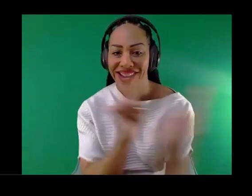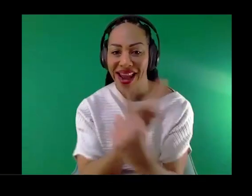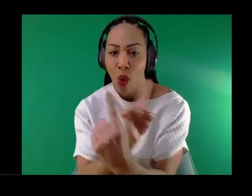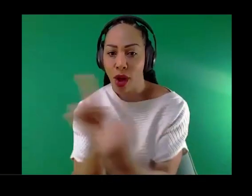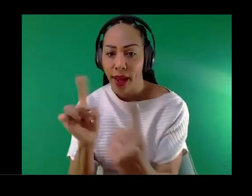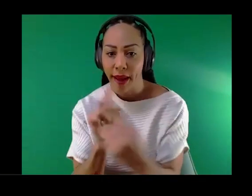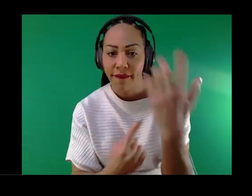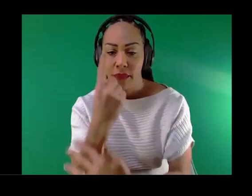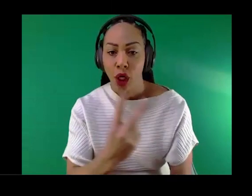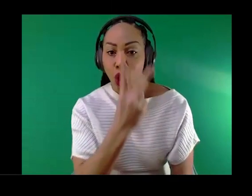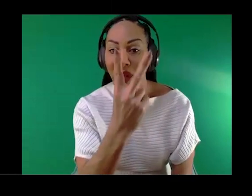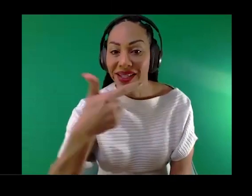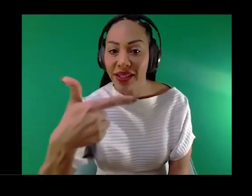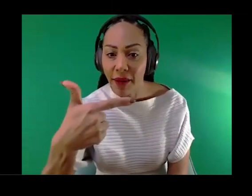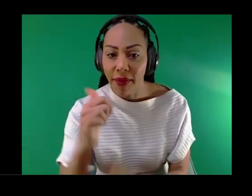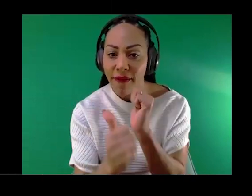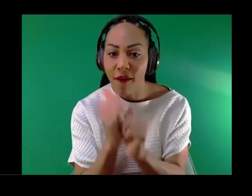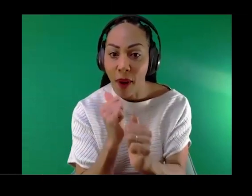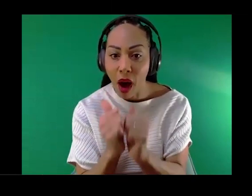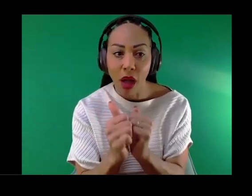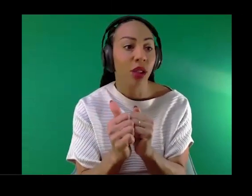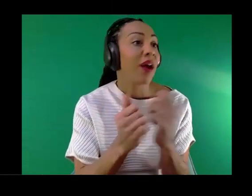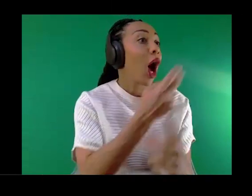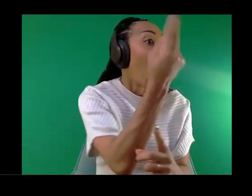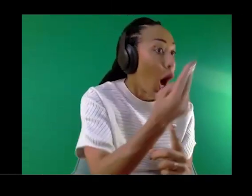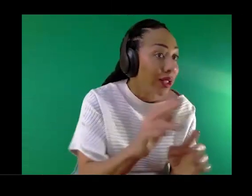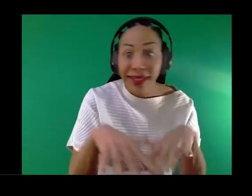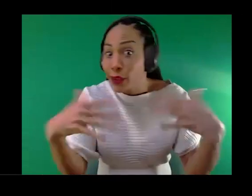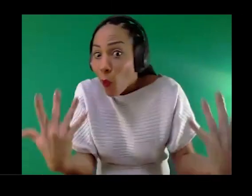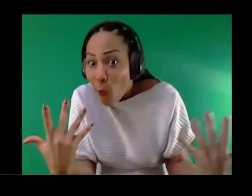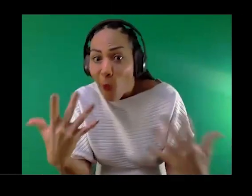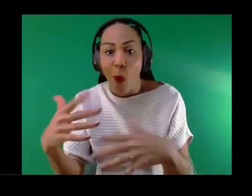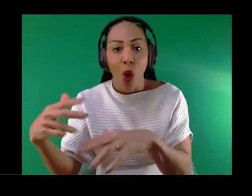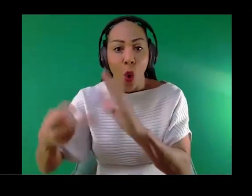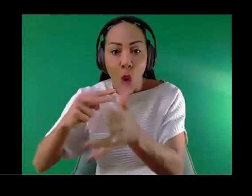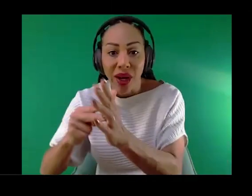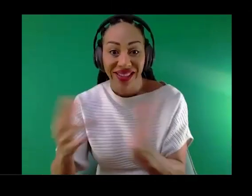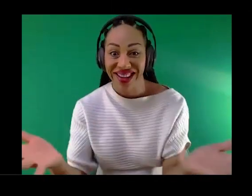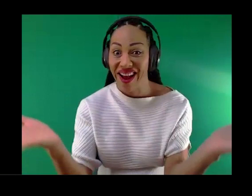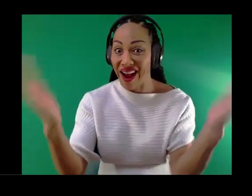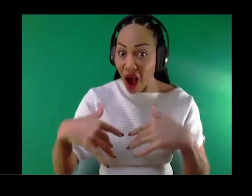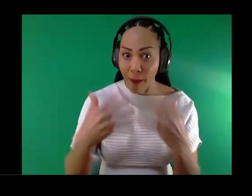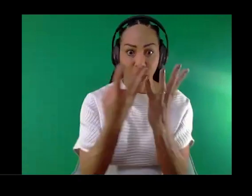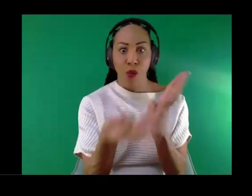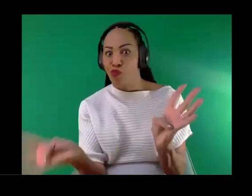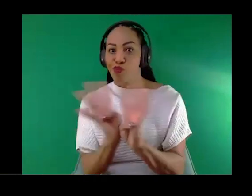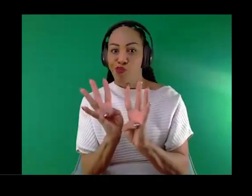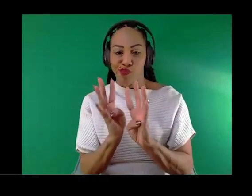artists and host organisations who are successful at stage one this session will aim to partner